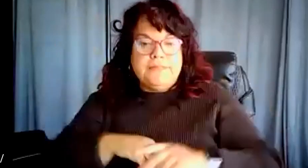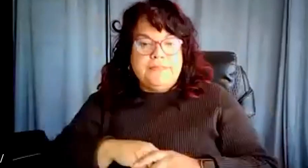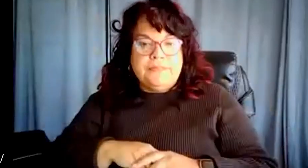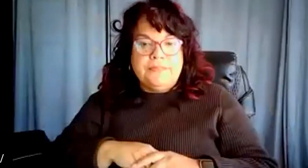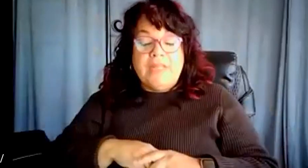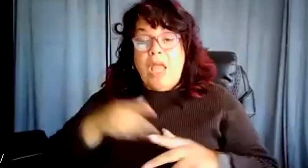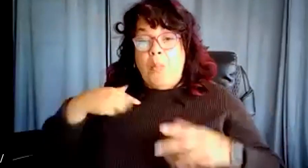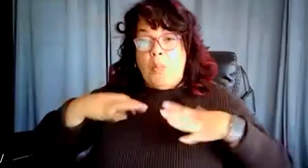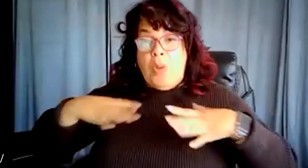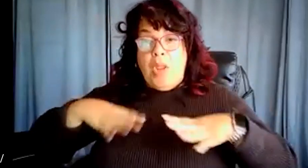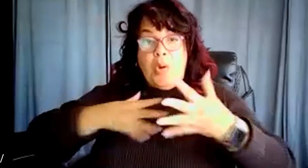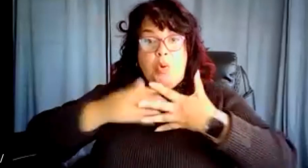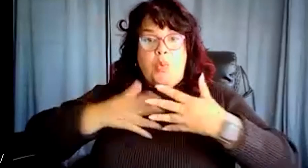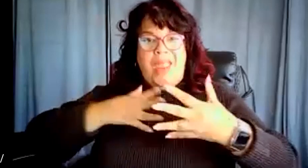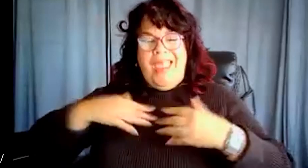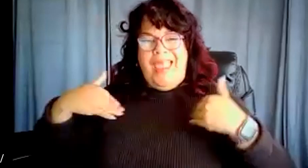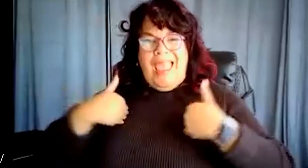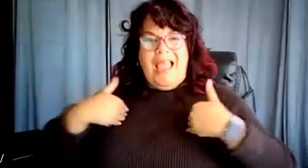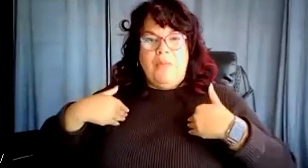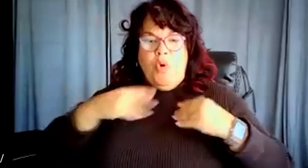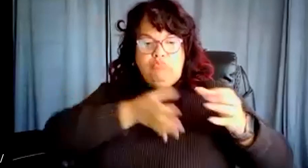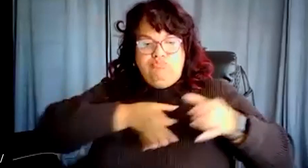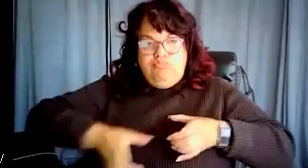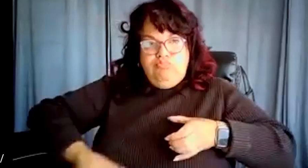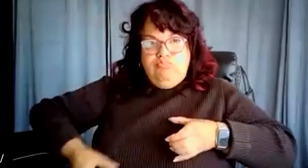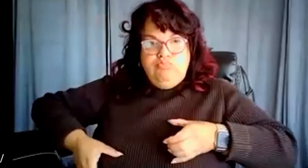I'm wearing a gray animal print dress that is sleeveless.